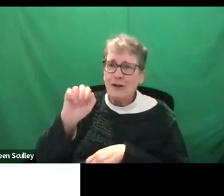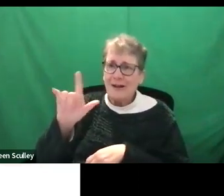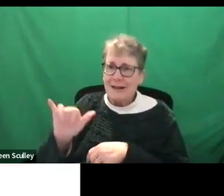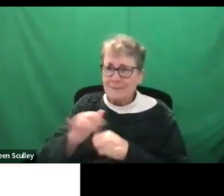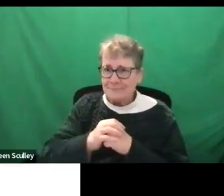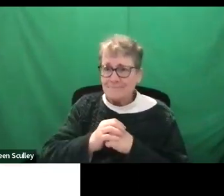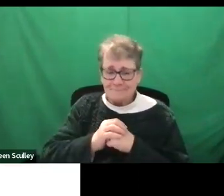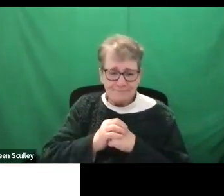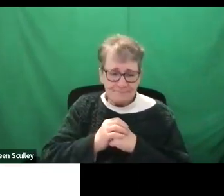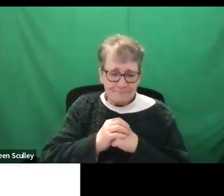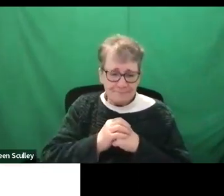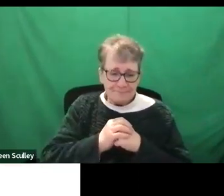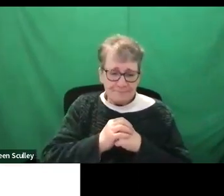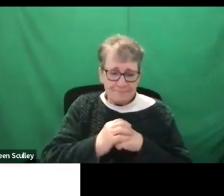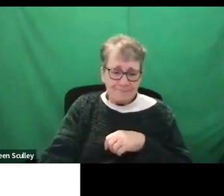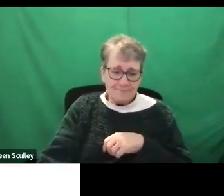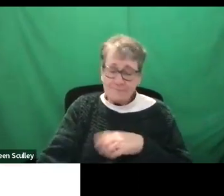linguistically, and relationally.